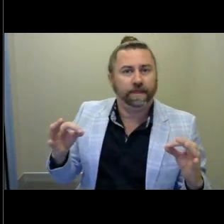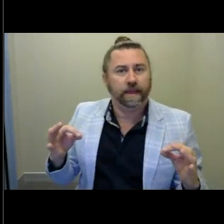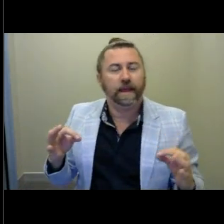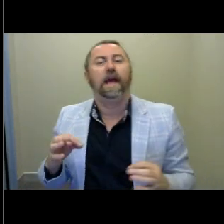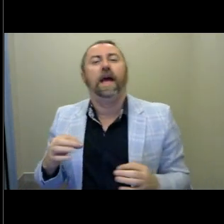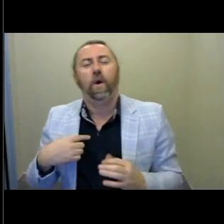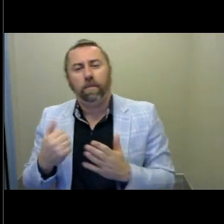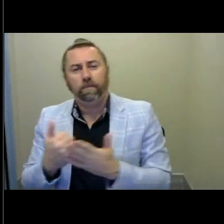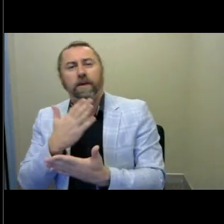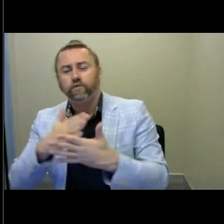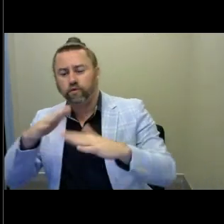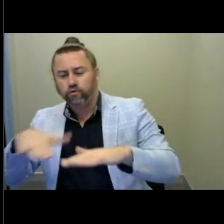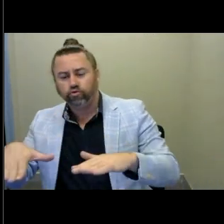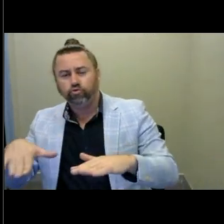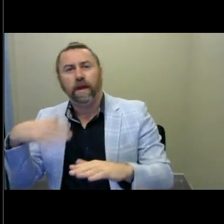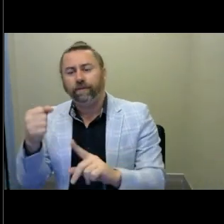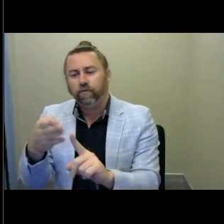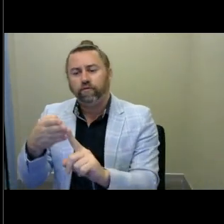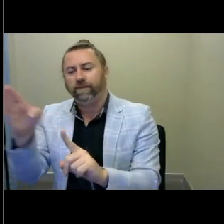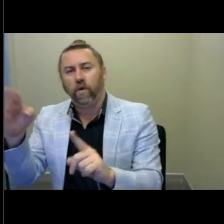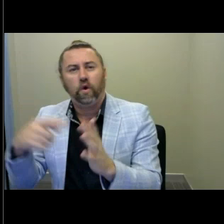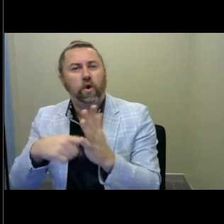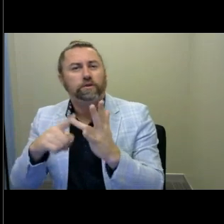So it might be a DV specialist service.